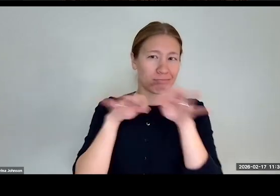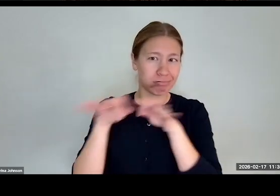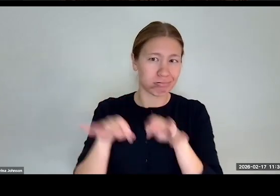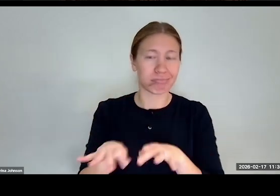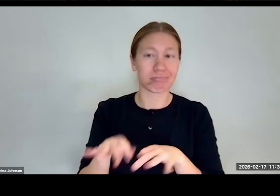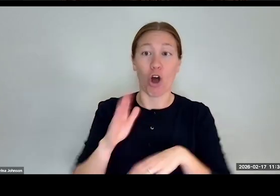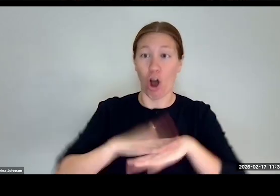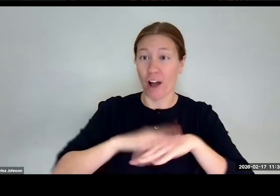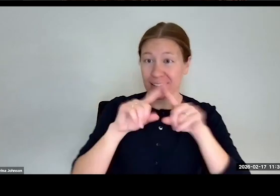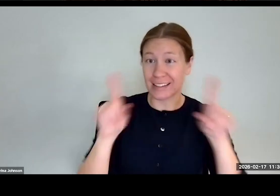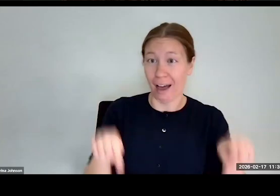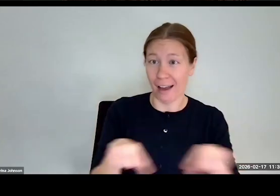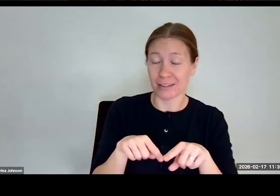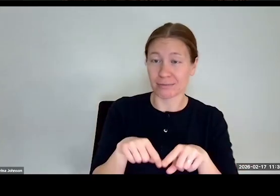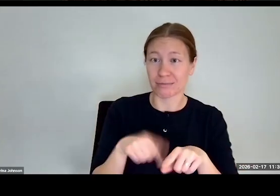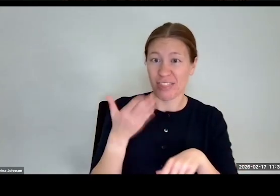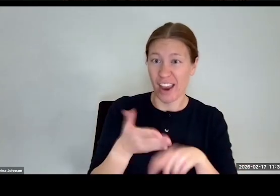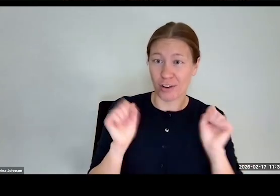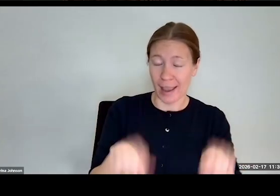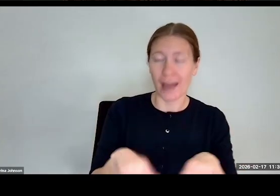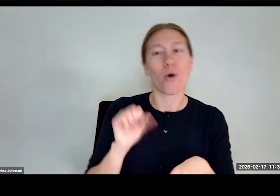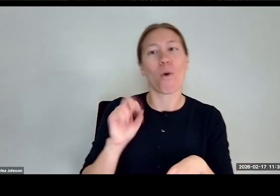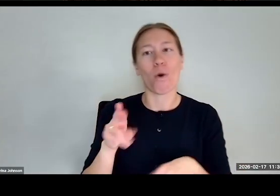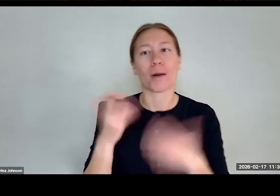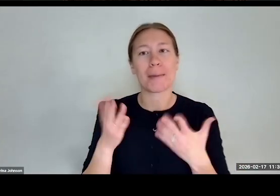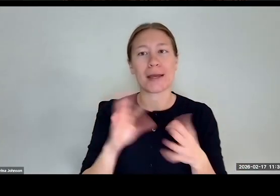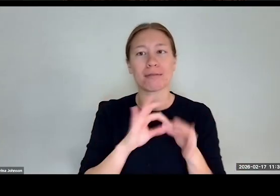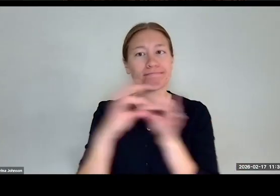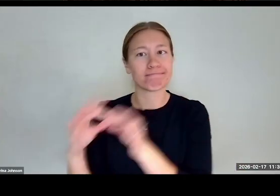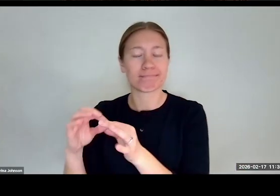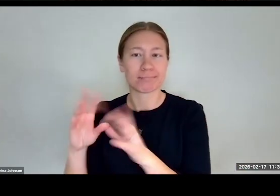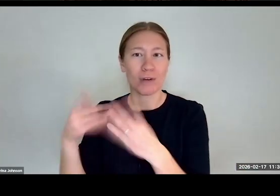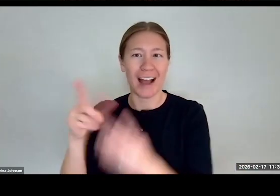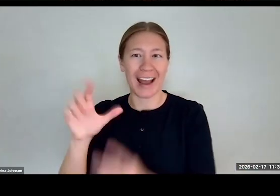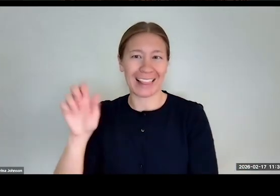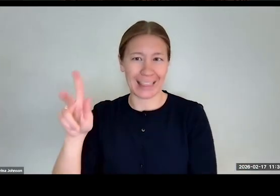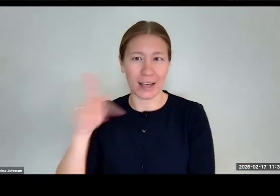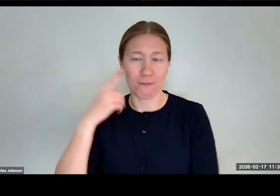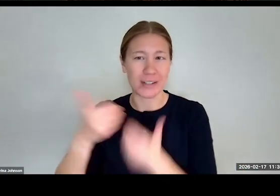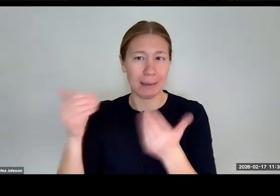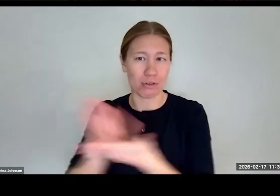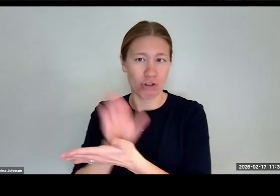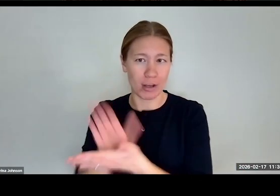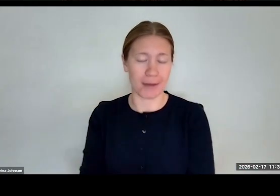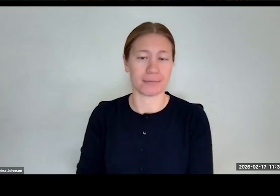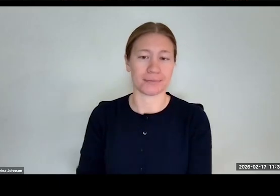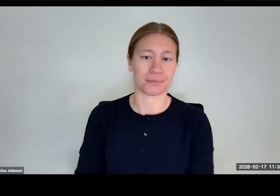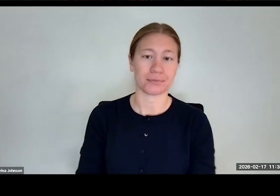or you might want to link out to a longer description in a separate document. Alt text needs to reflect the essential content